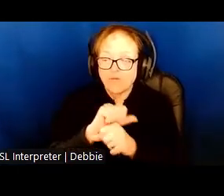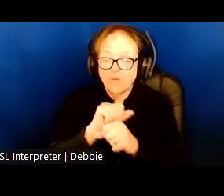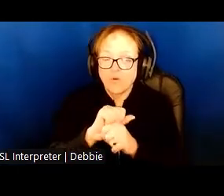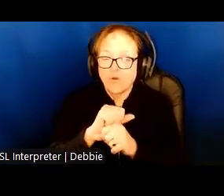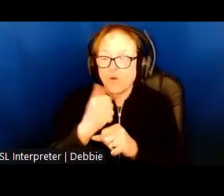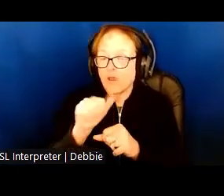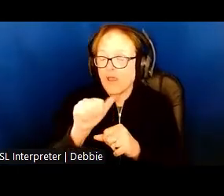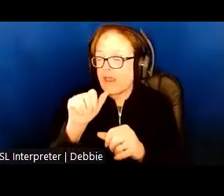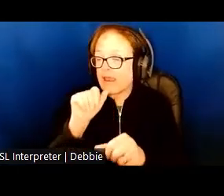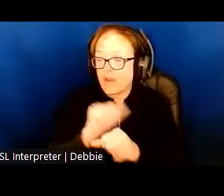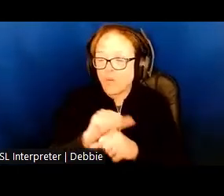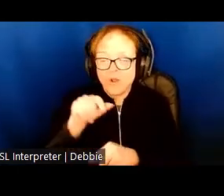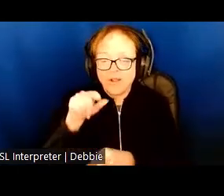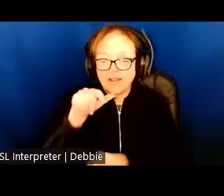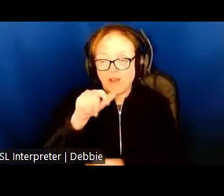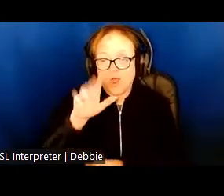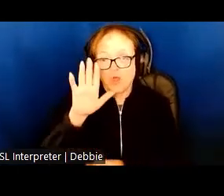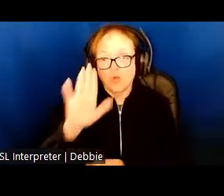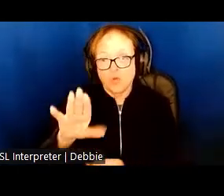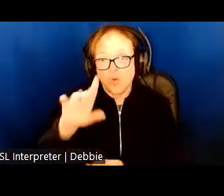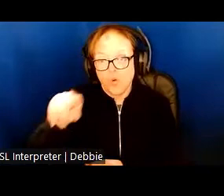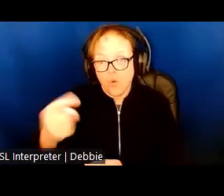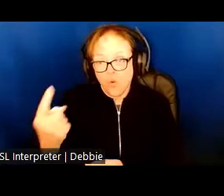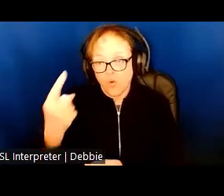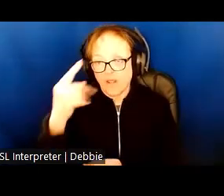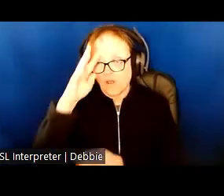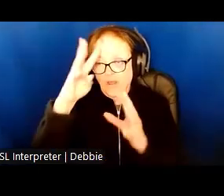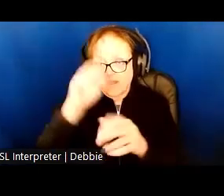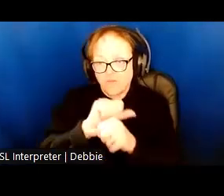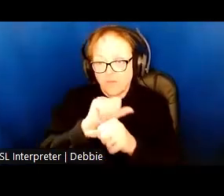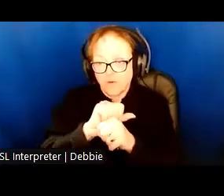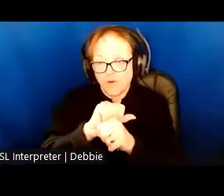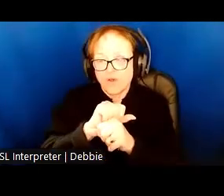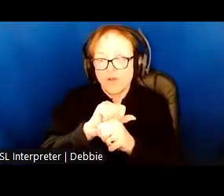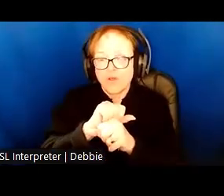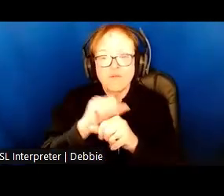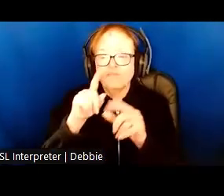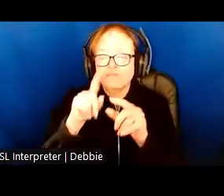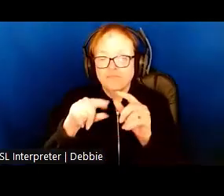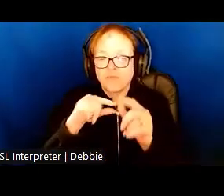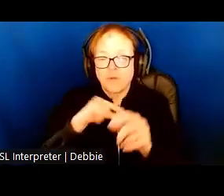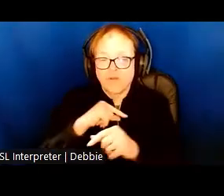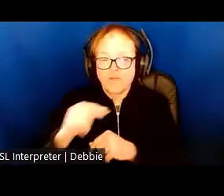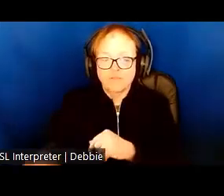sole creative control is considered ineligible. If you have recently completed a course of